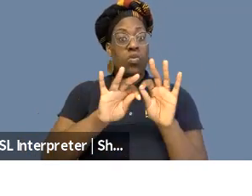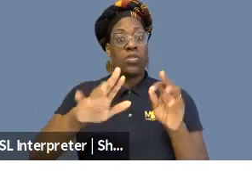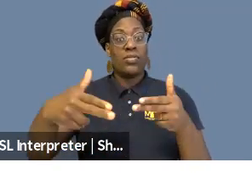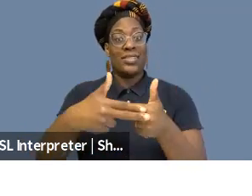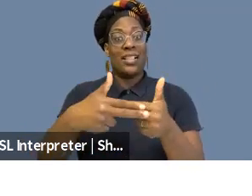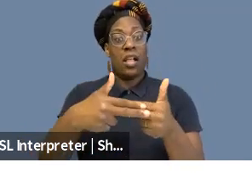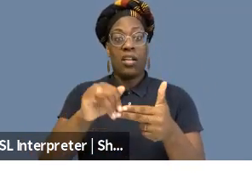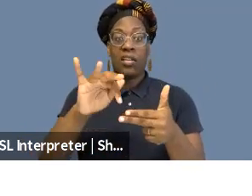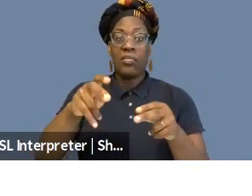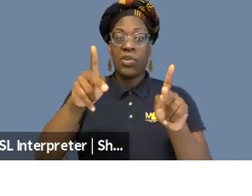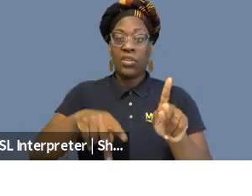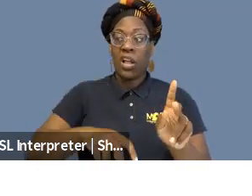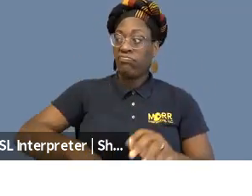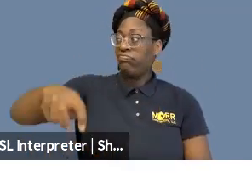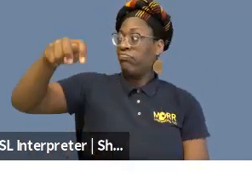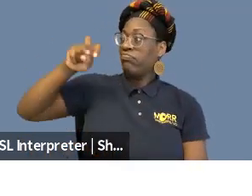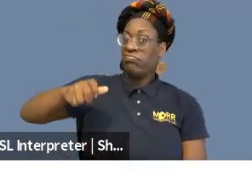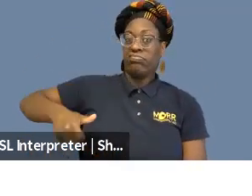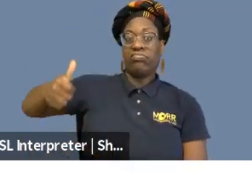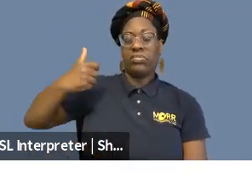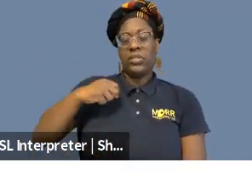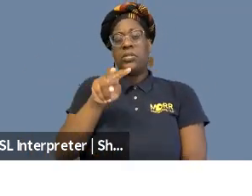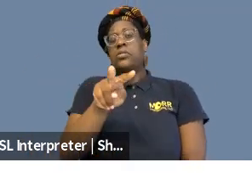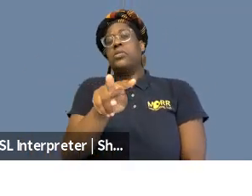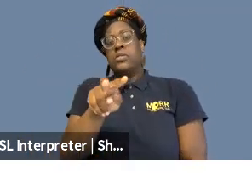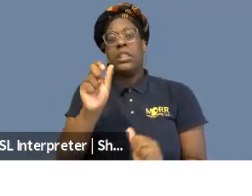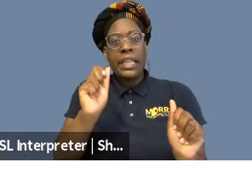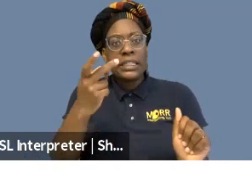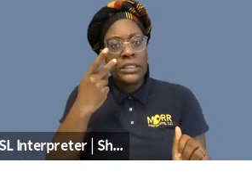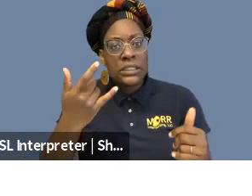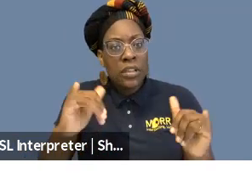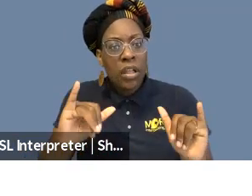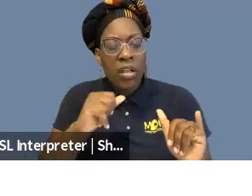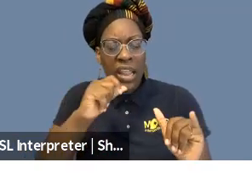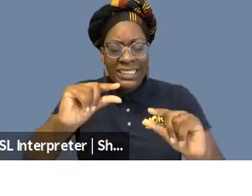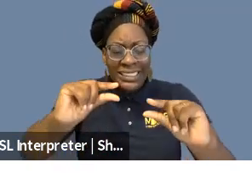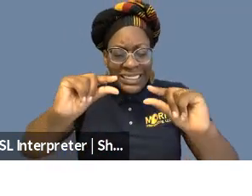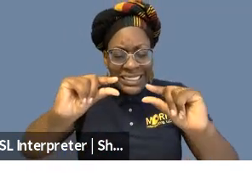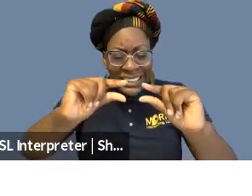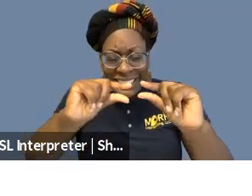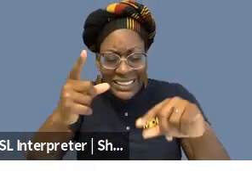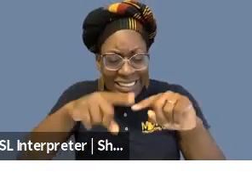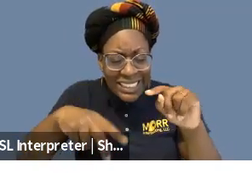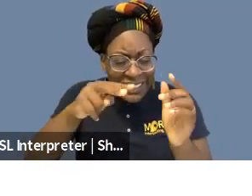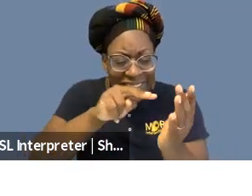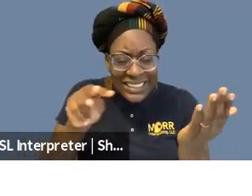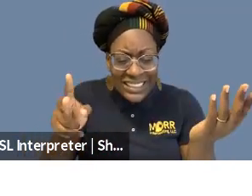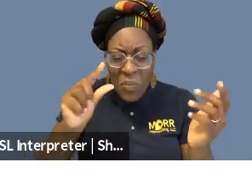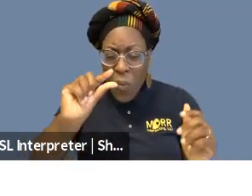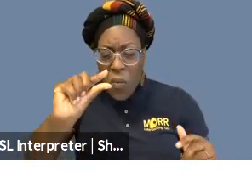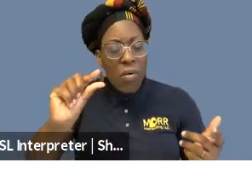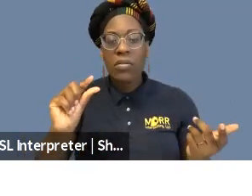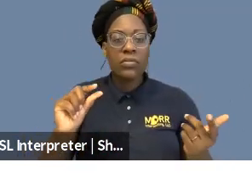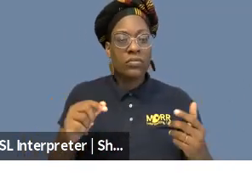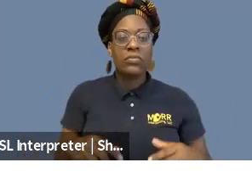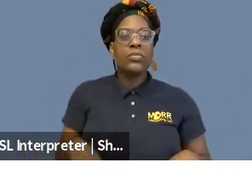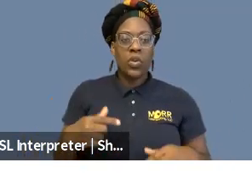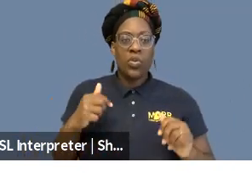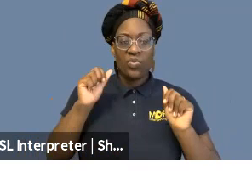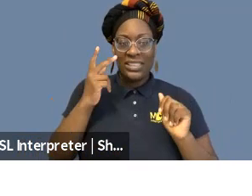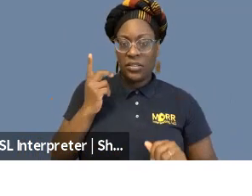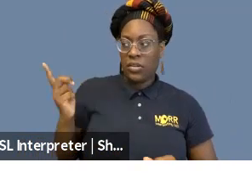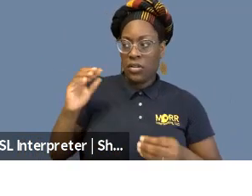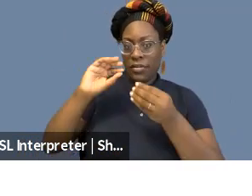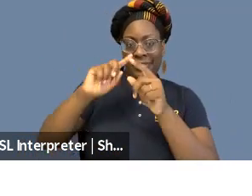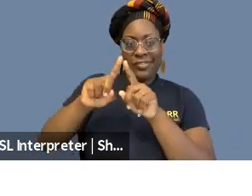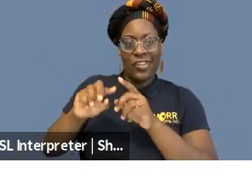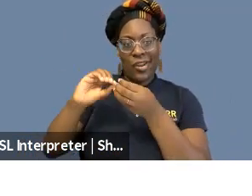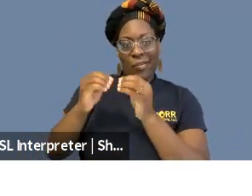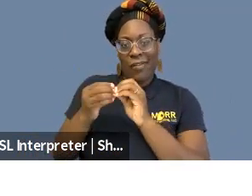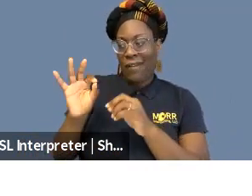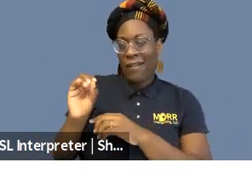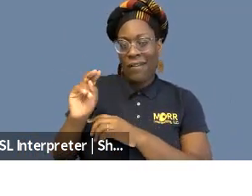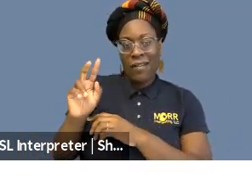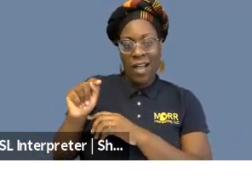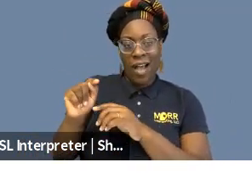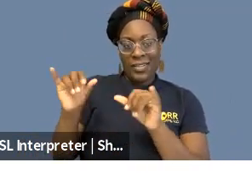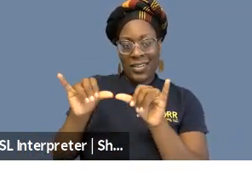for figures; 24-30pt font for slide text; and 36 font or larger for titles. Keep in mind that these